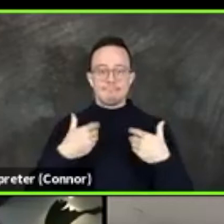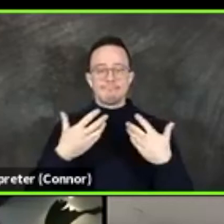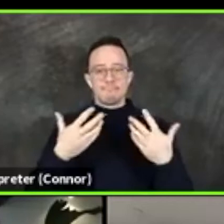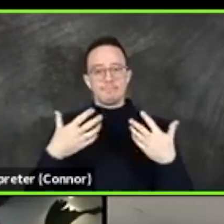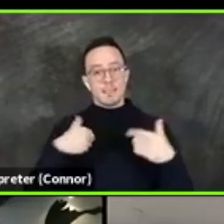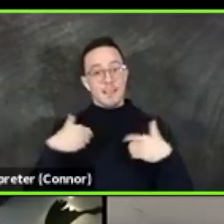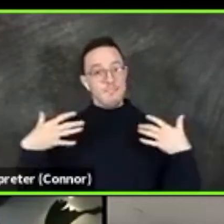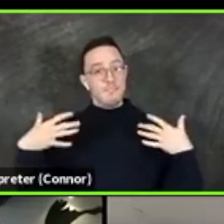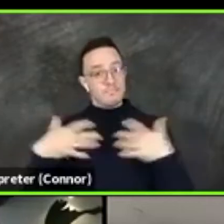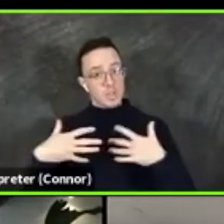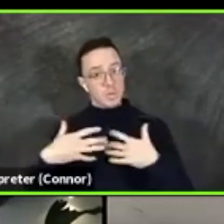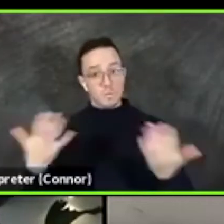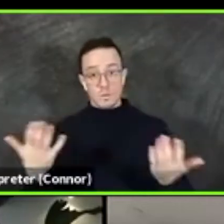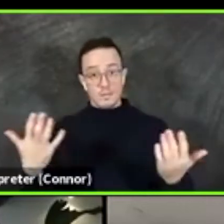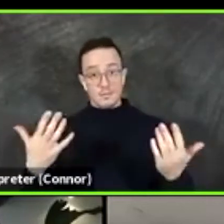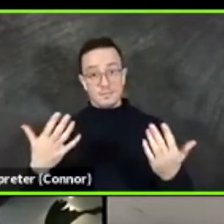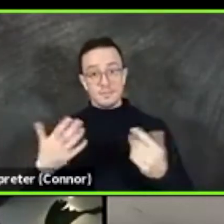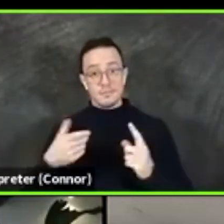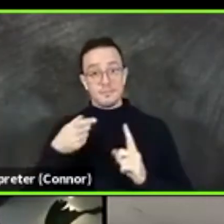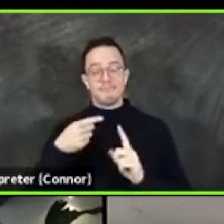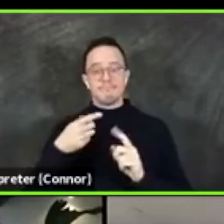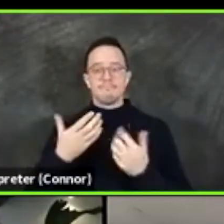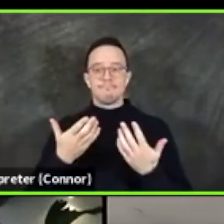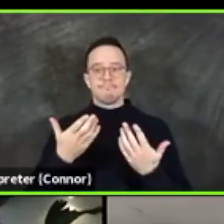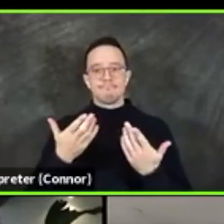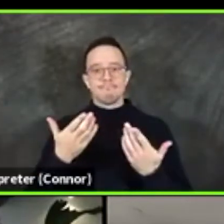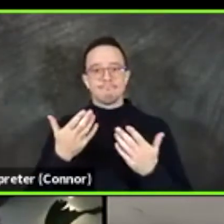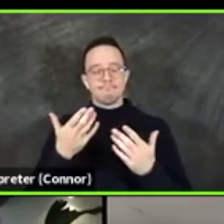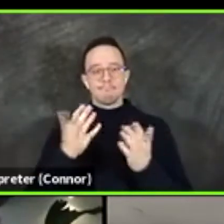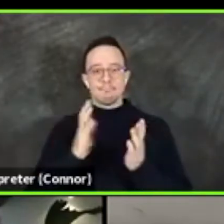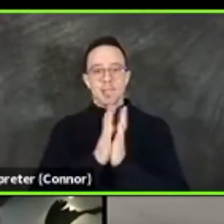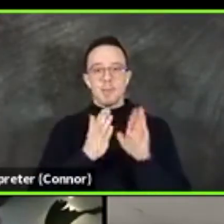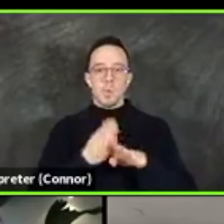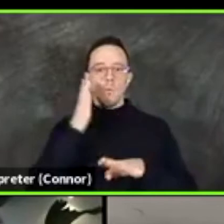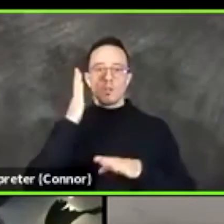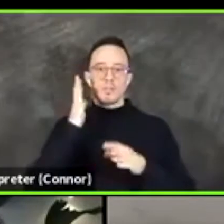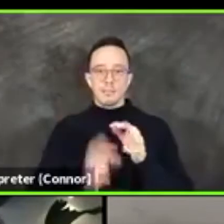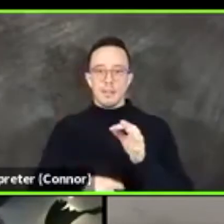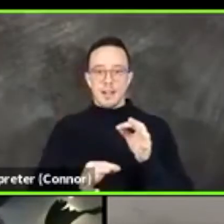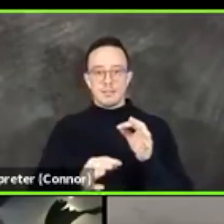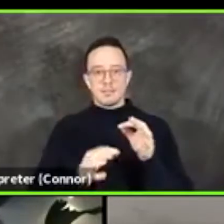FEARED, THE KIND OF -- THE SIMPLIFICATION IN TERMS OF RECEPTION OF INDIGENOUS PERFORMANCES